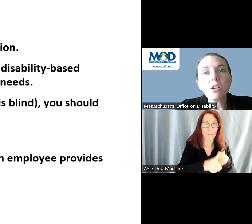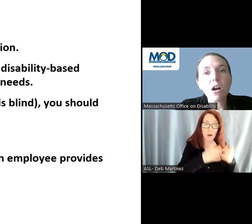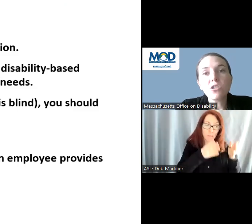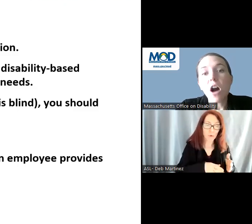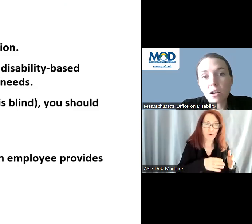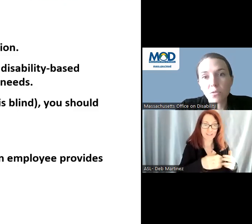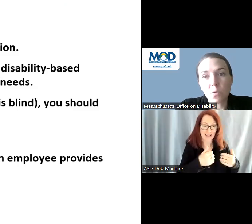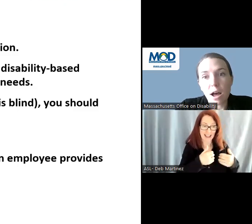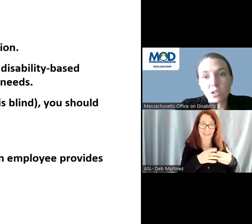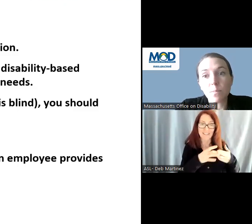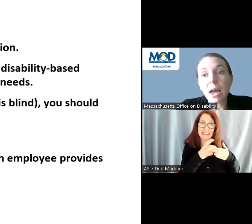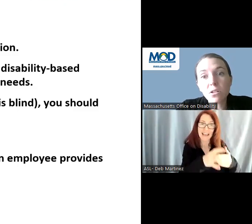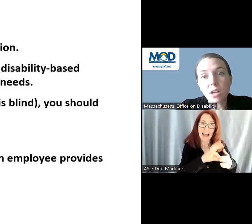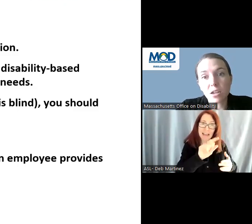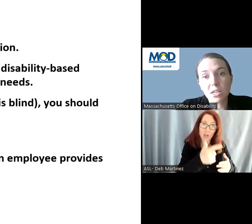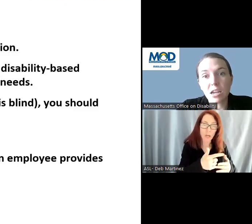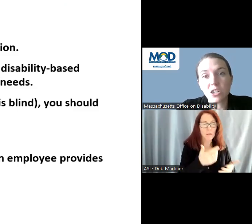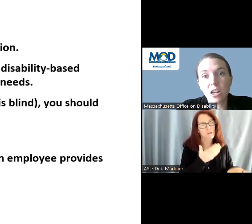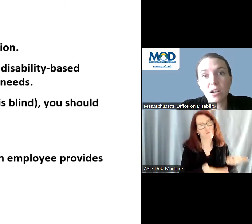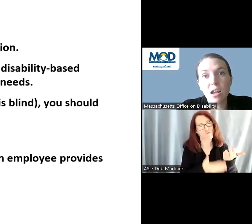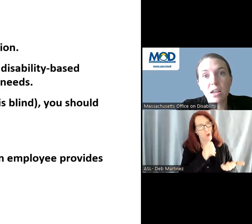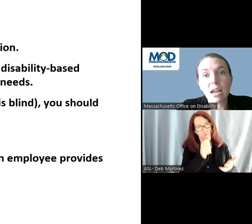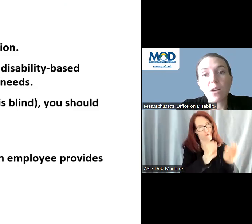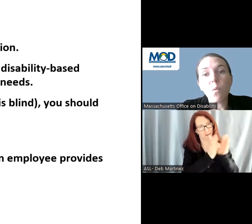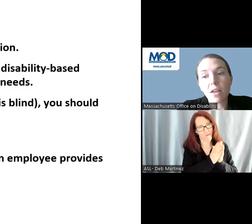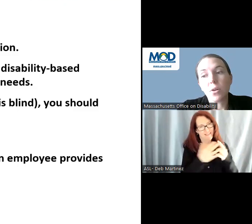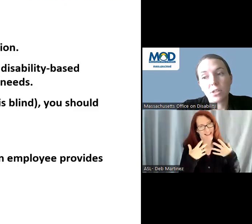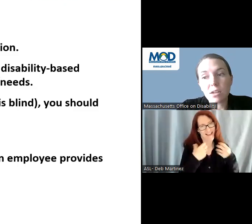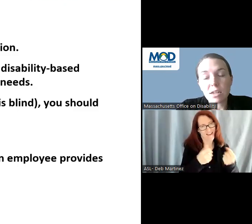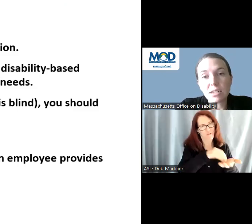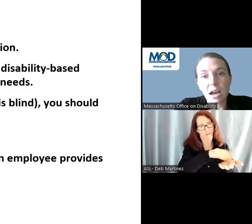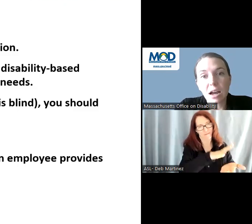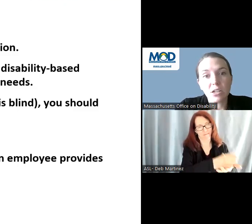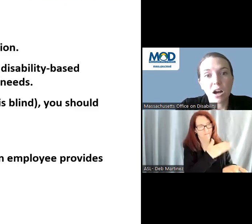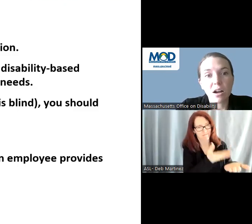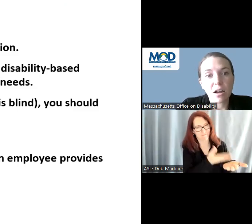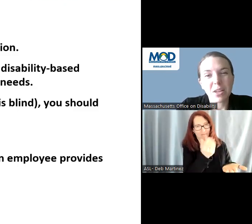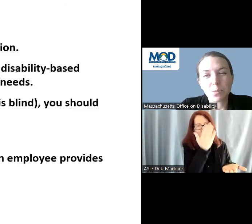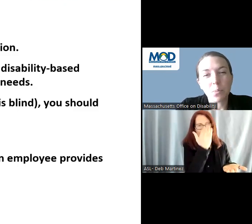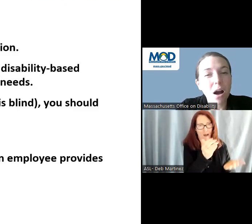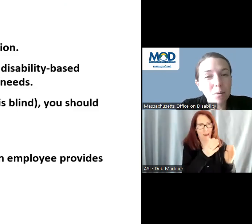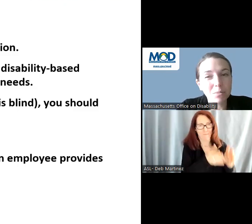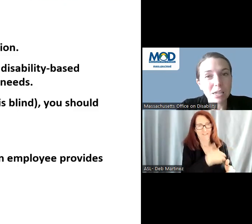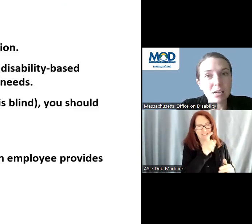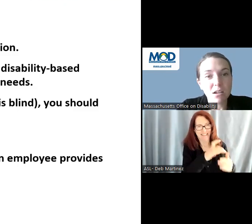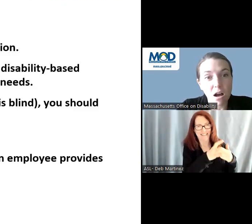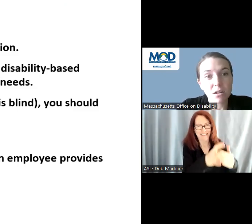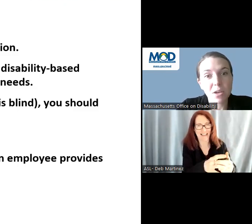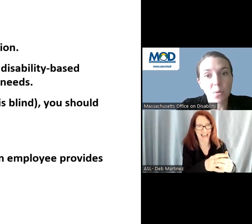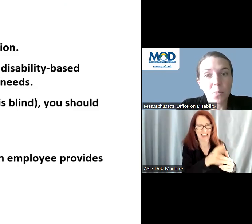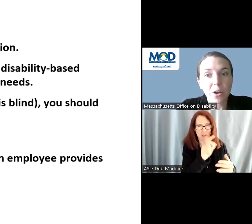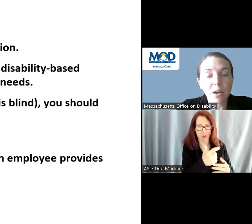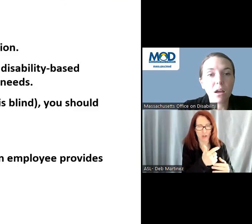not going to request medical documentation saying why the person